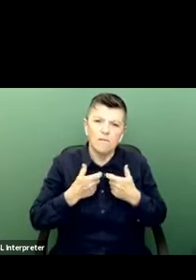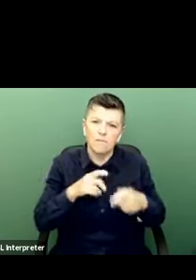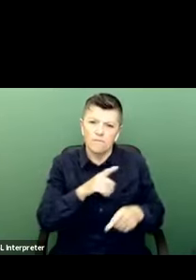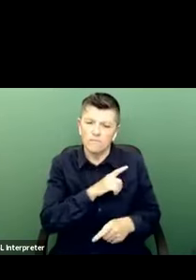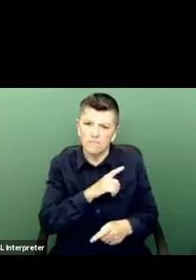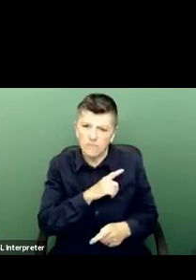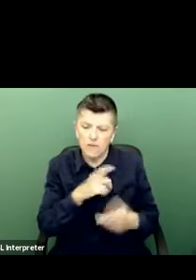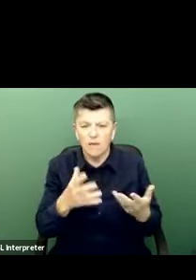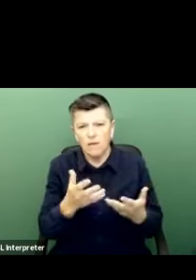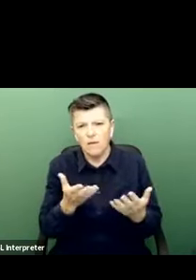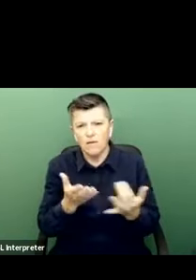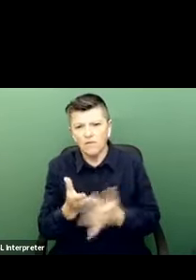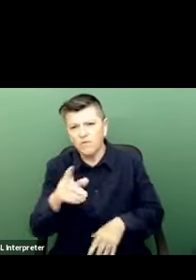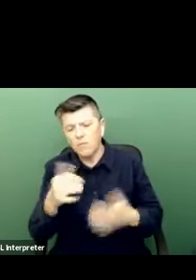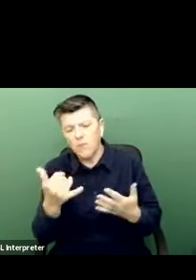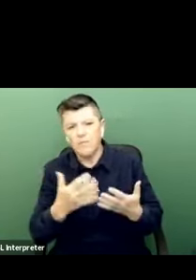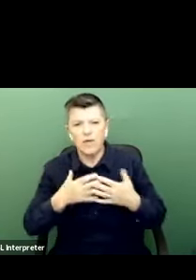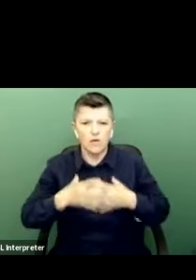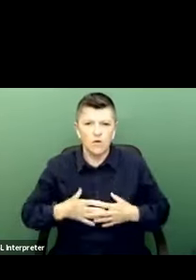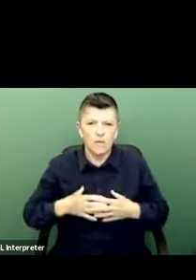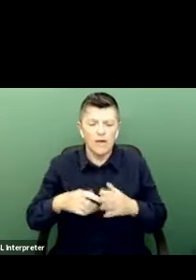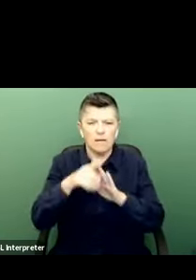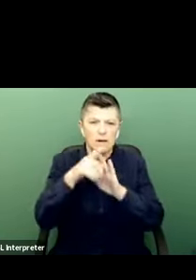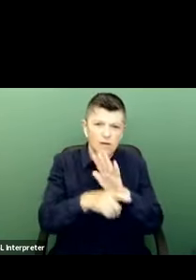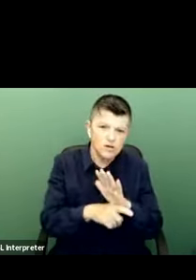different from accepting demand. You see compare easily